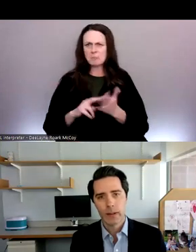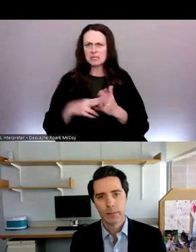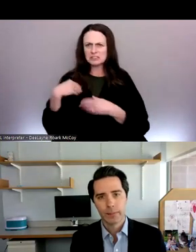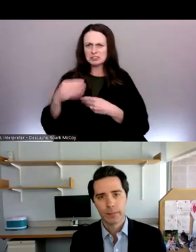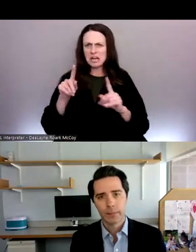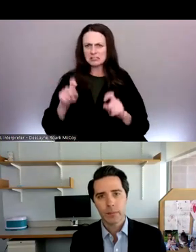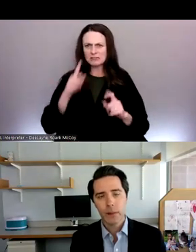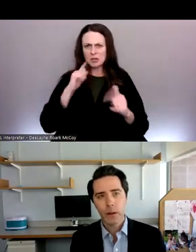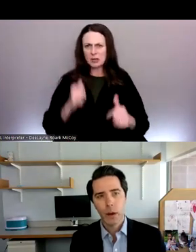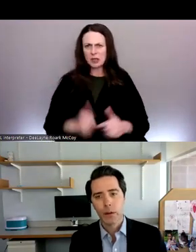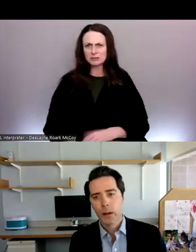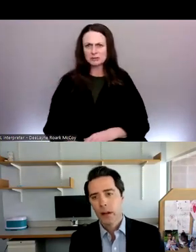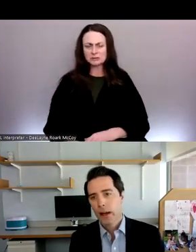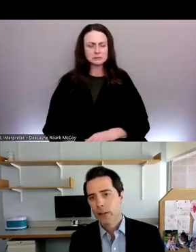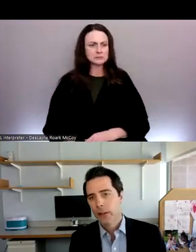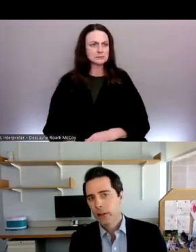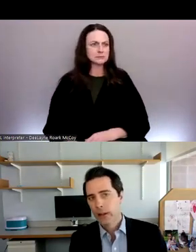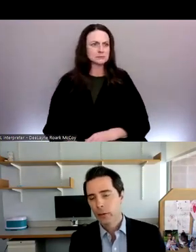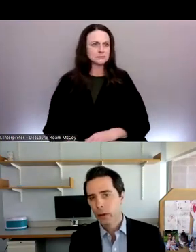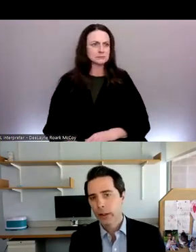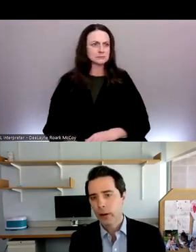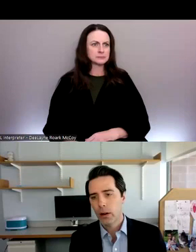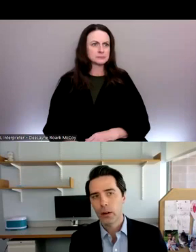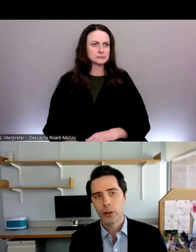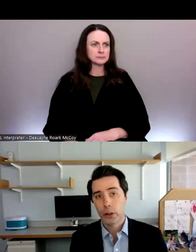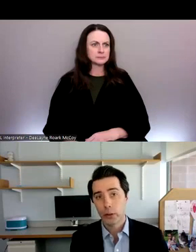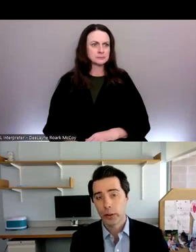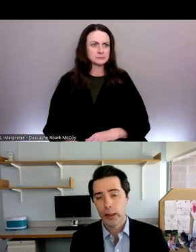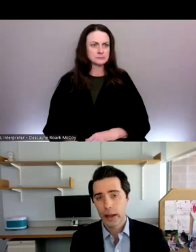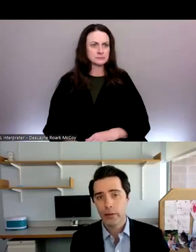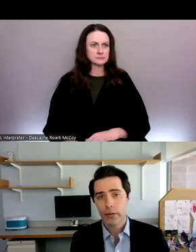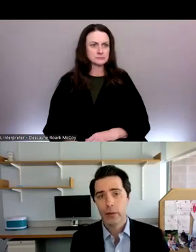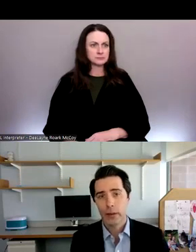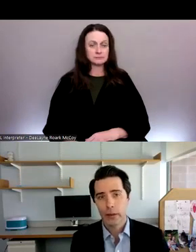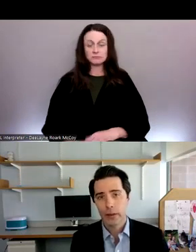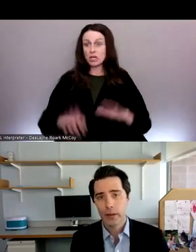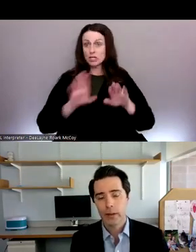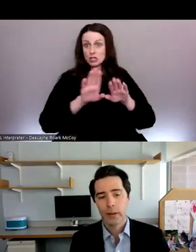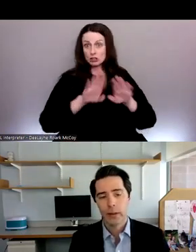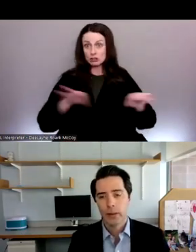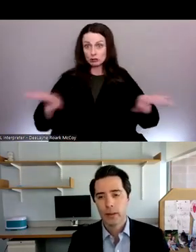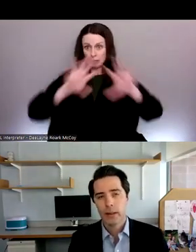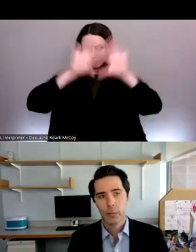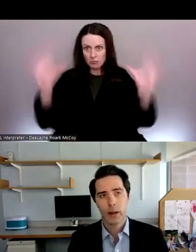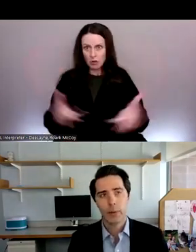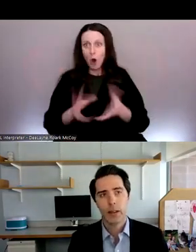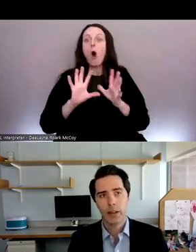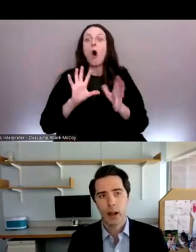loss well I if you look at all children that